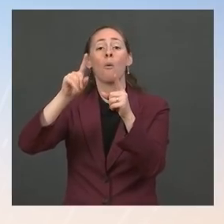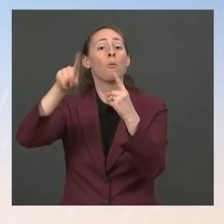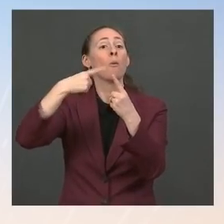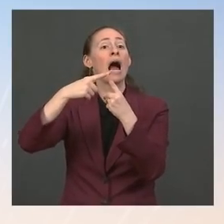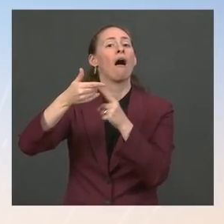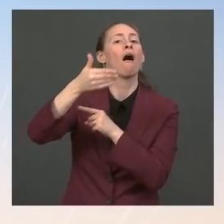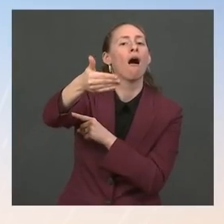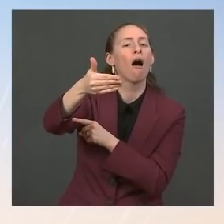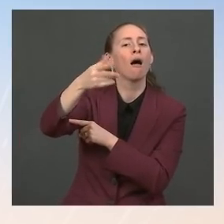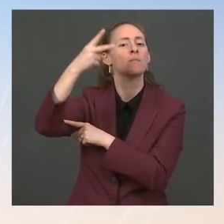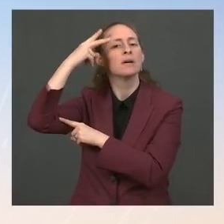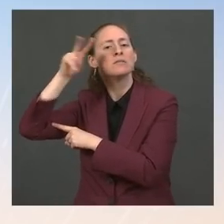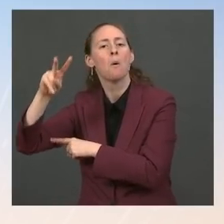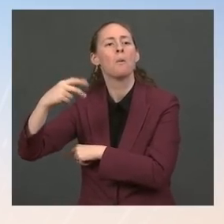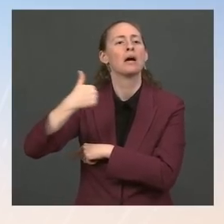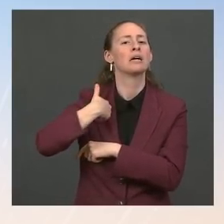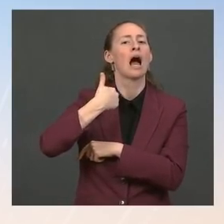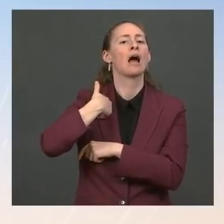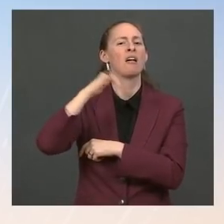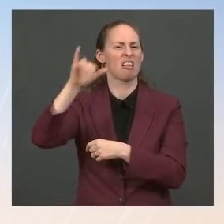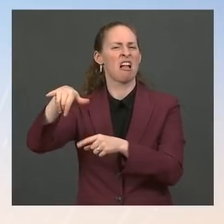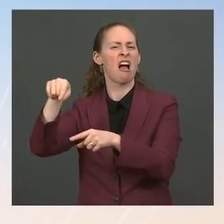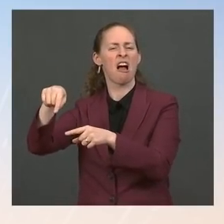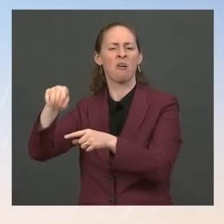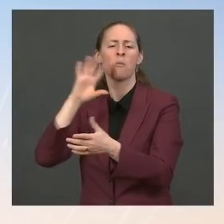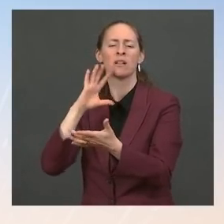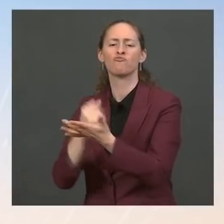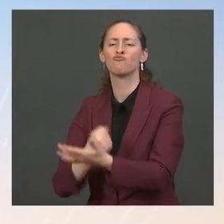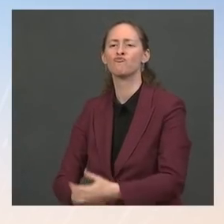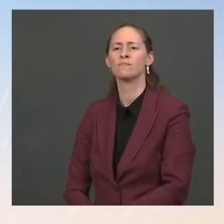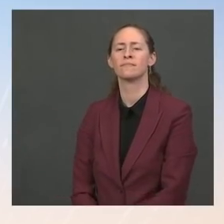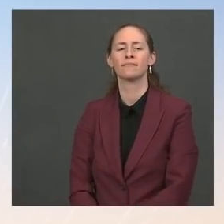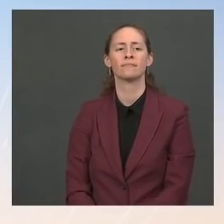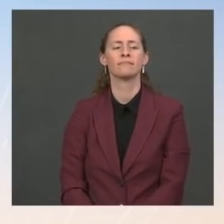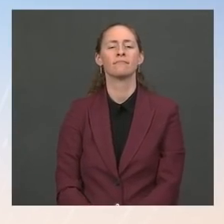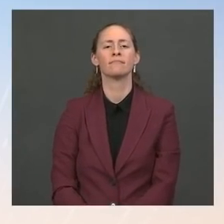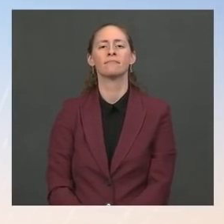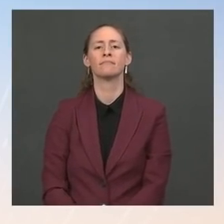Go ahead. I'll come back you. I just want to jump around. The Press: Sorry.